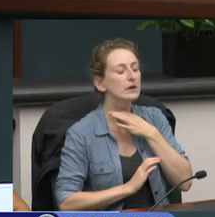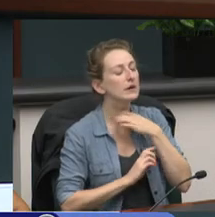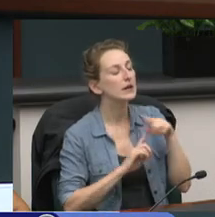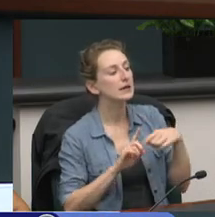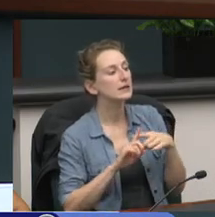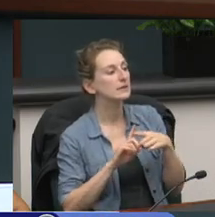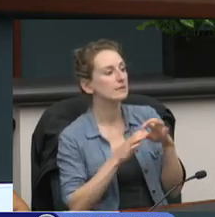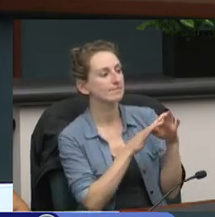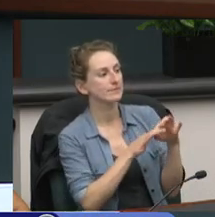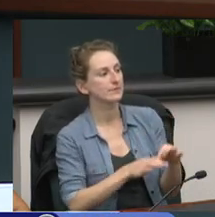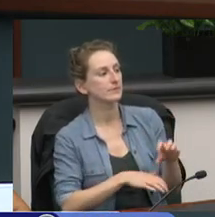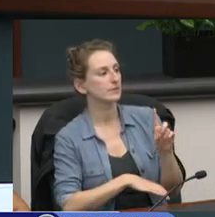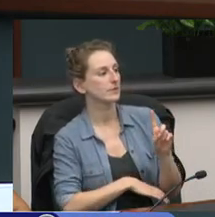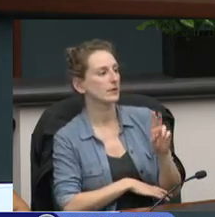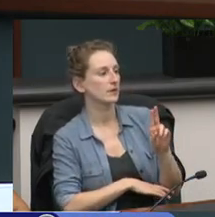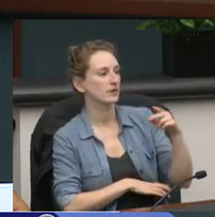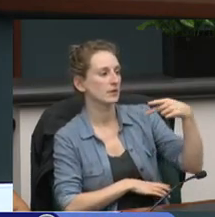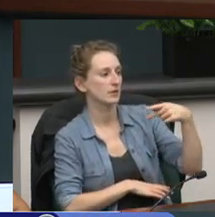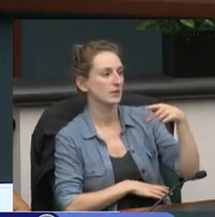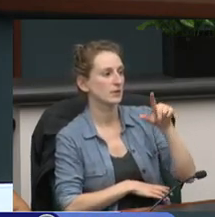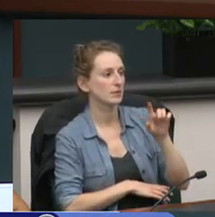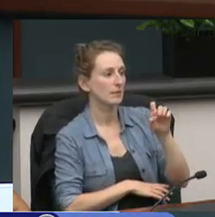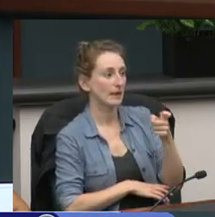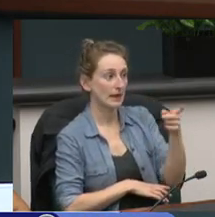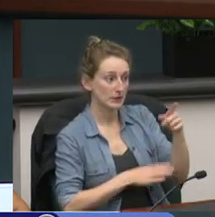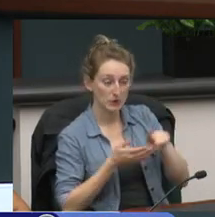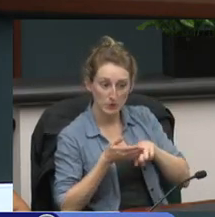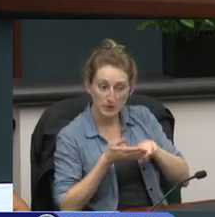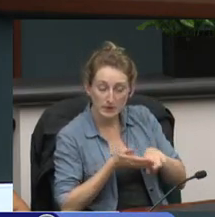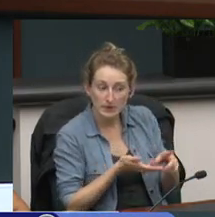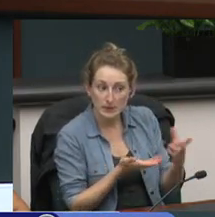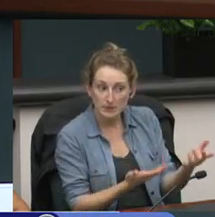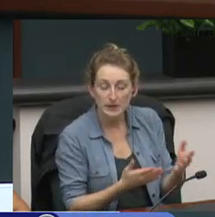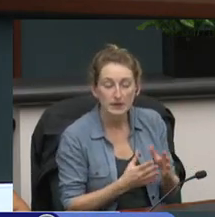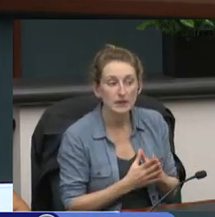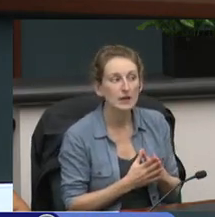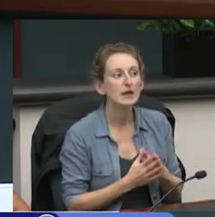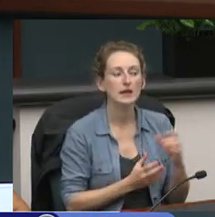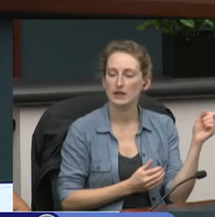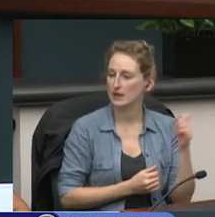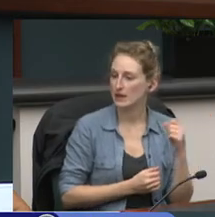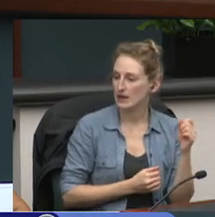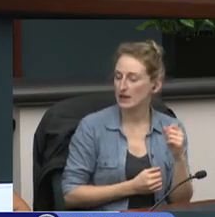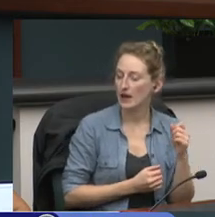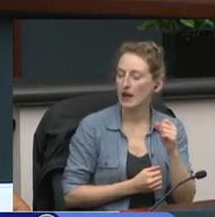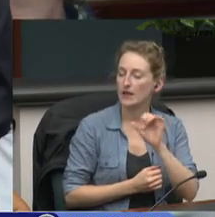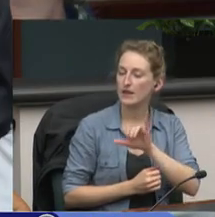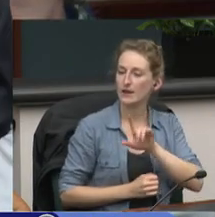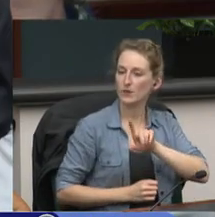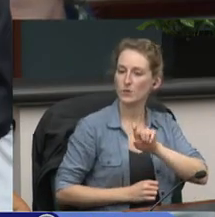something that you are examining was raised last night and we're thinking